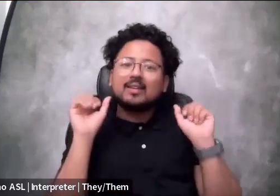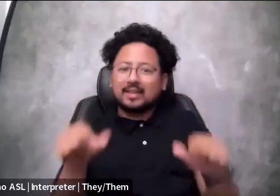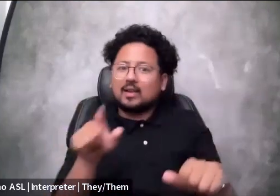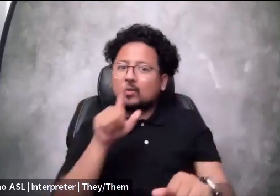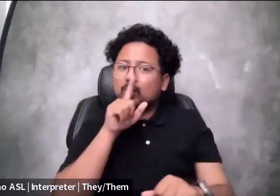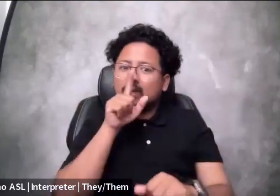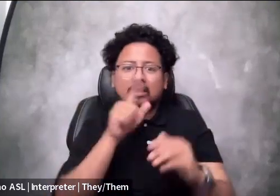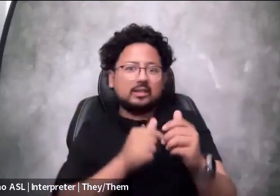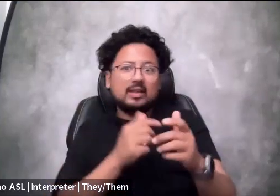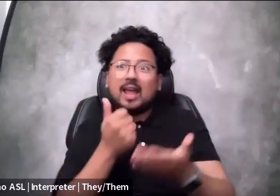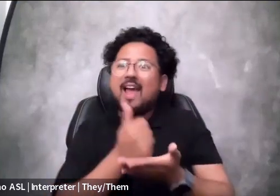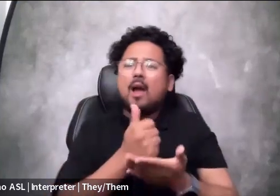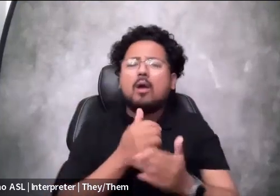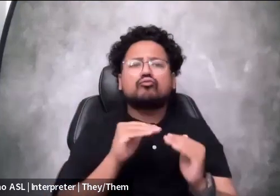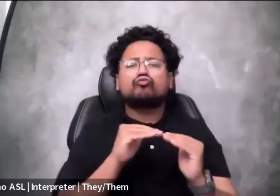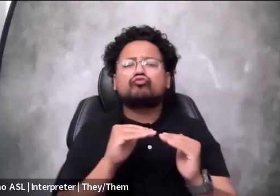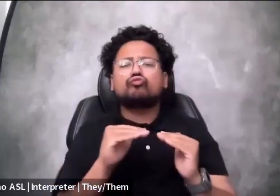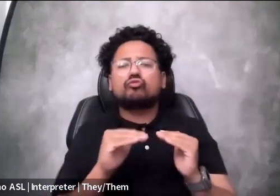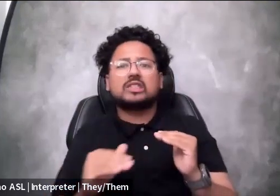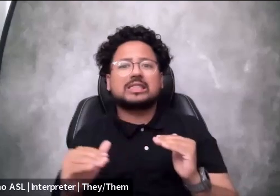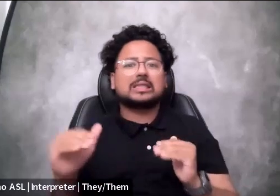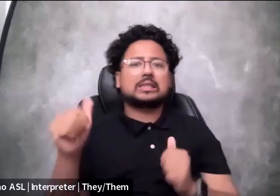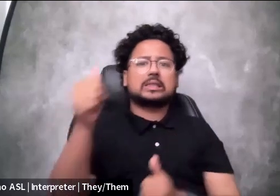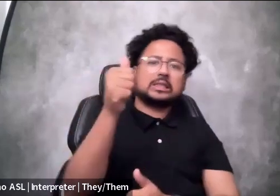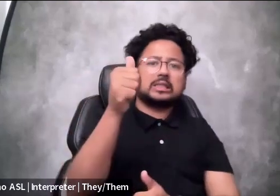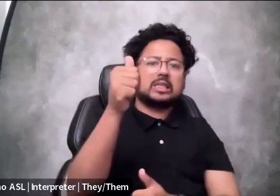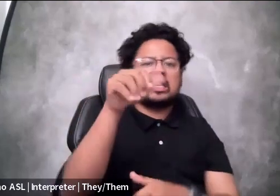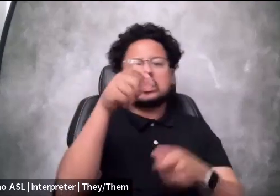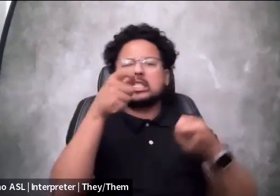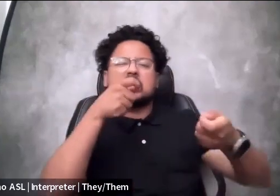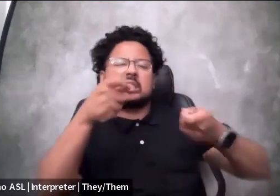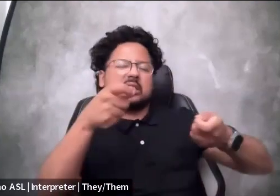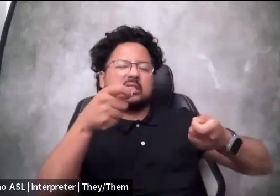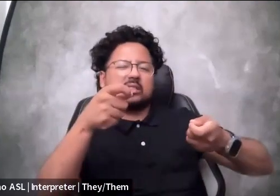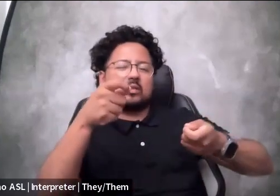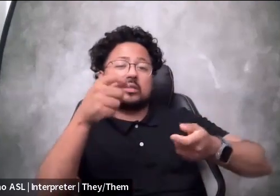too far. Being supportive in ways that don't always see the person you're supporting.